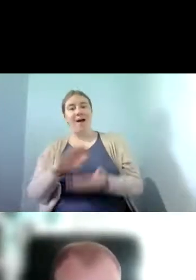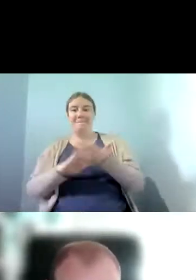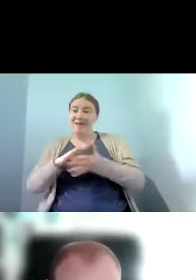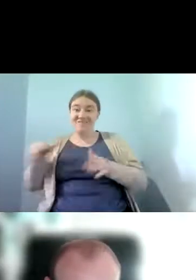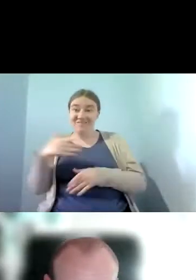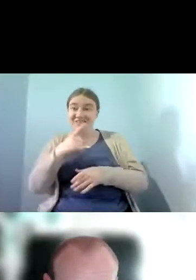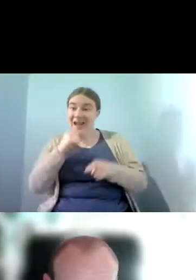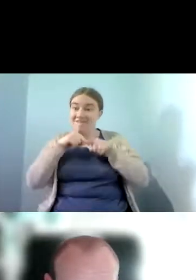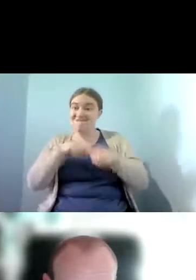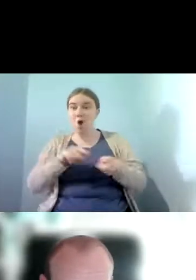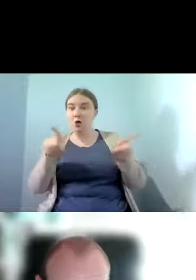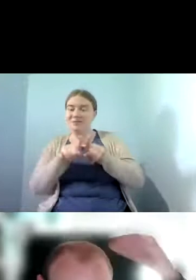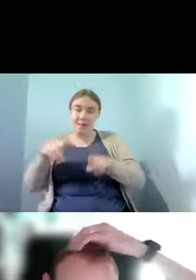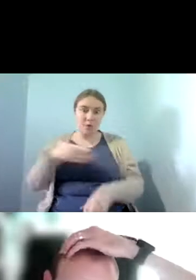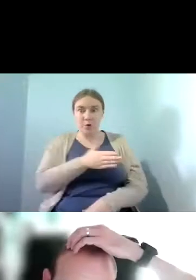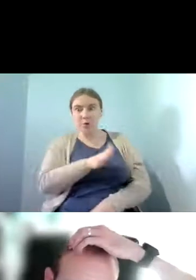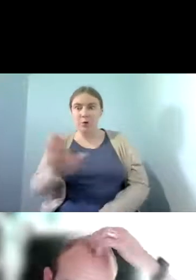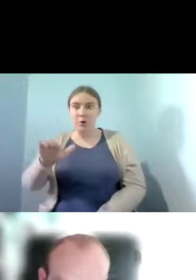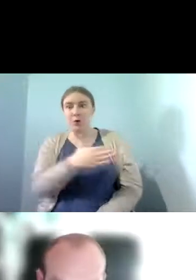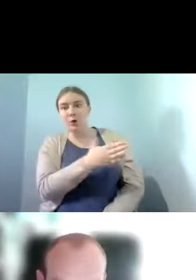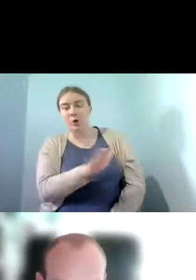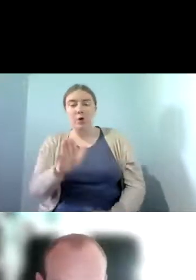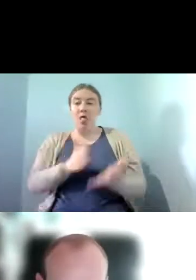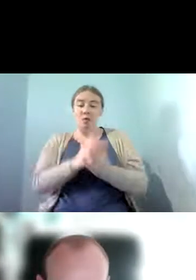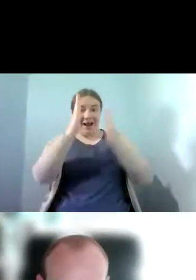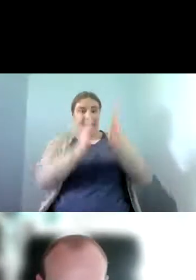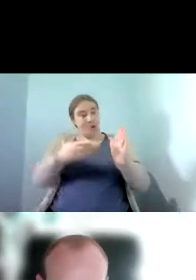before darting before the fish start through the gap into the pool above